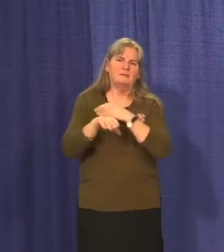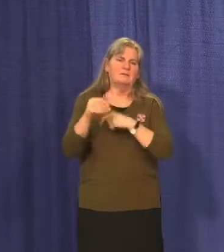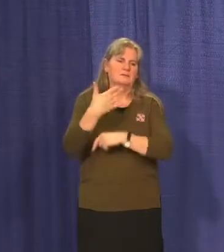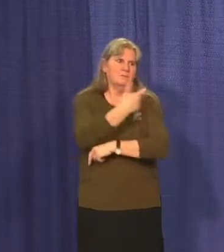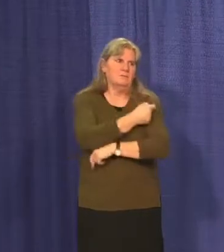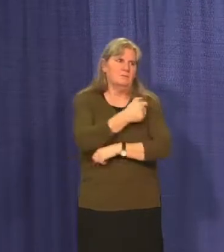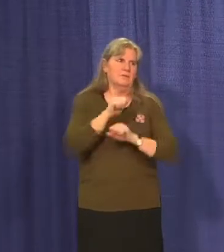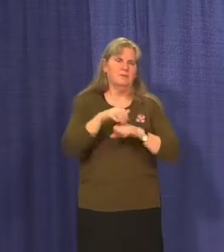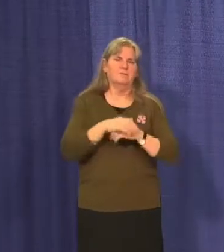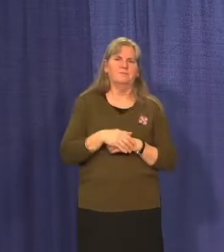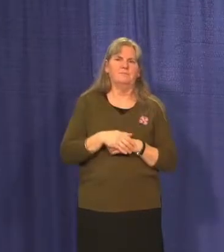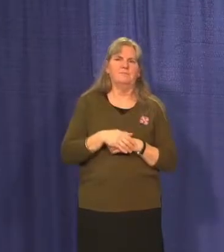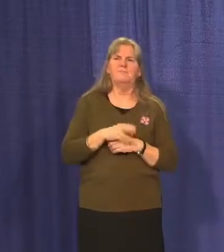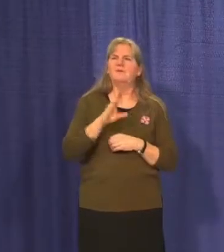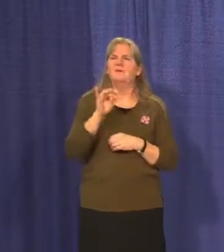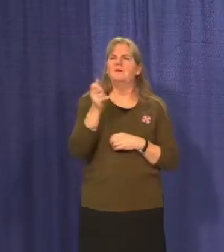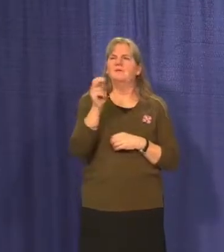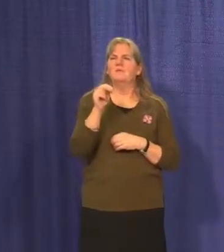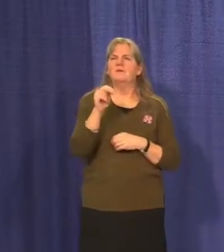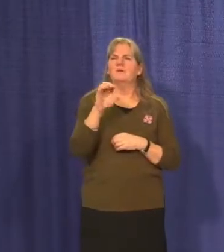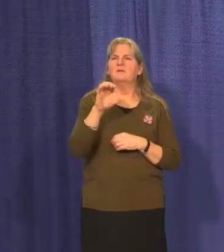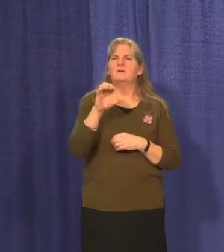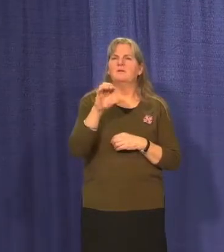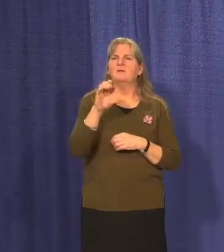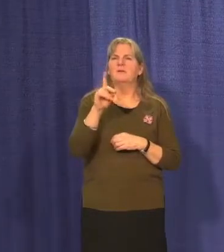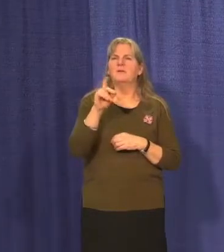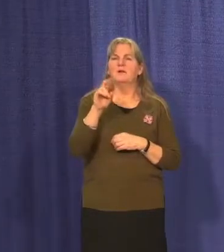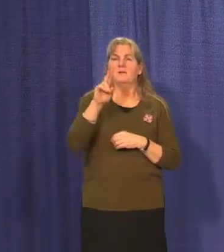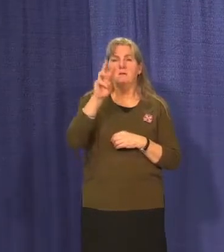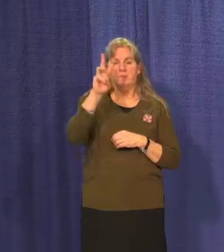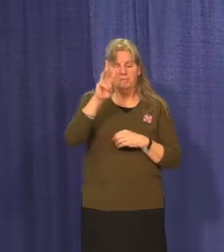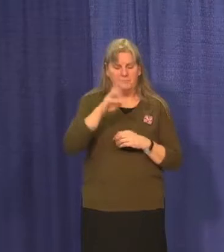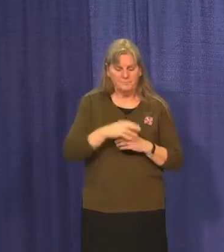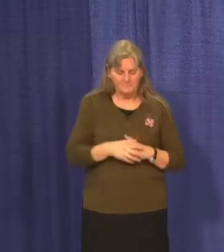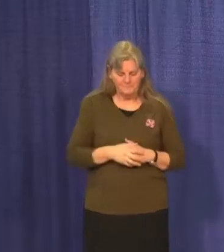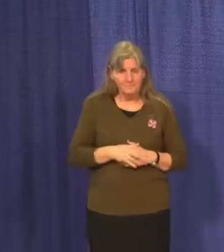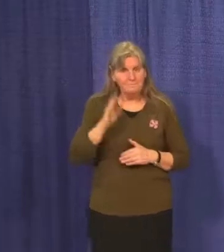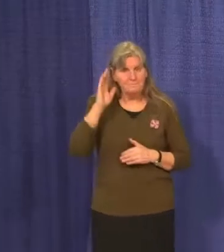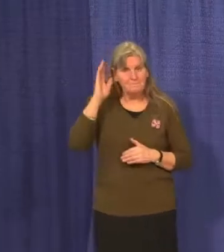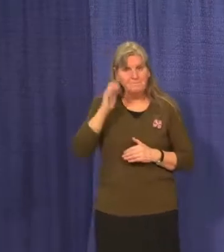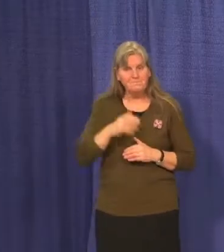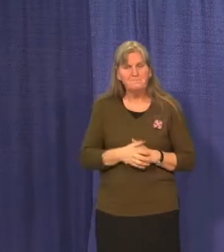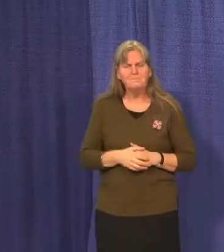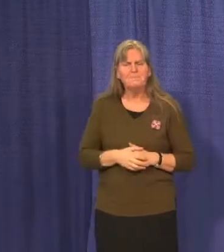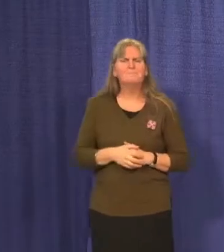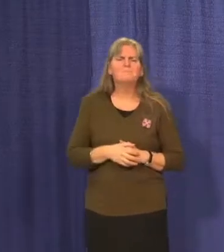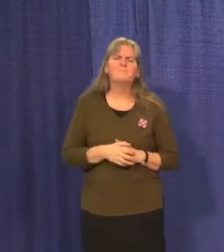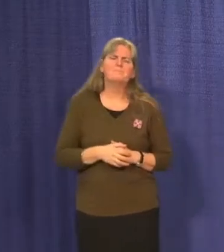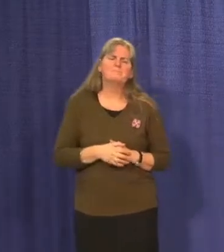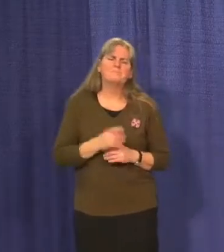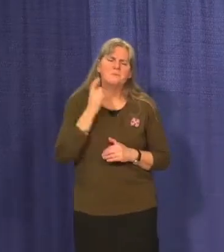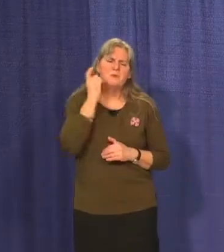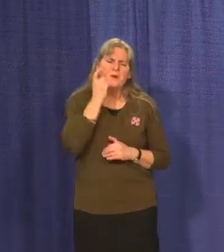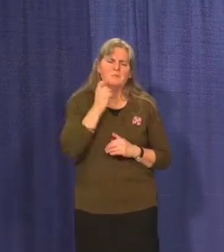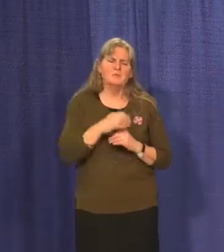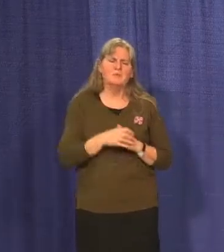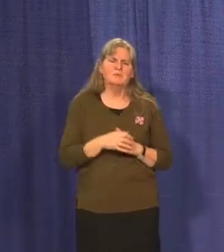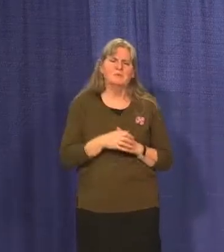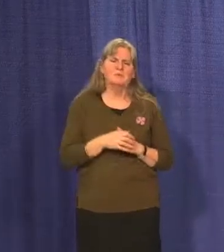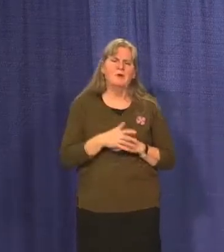Now to John, CKRW. Reporter: Hello. I am wondering, as the vaccine